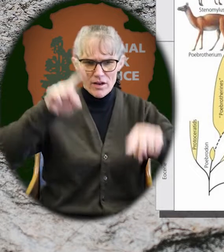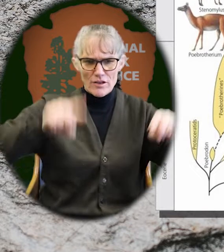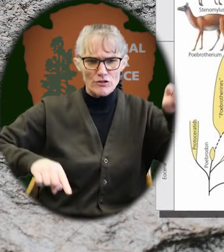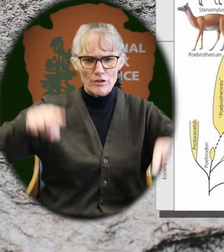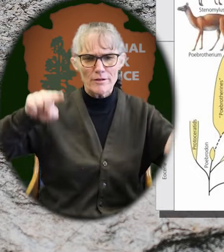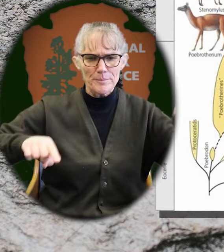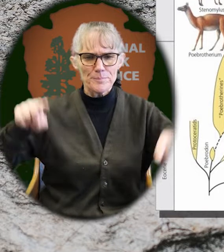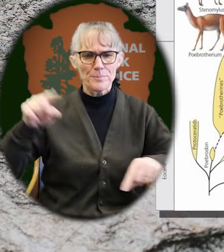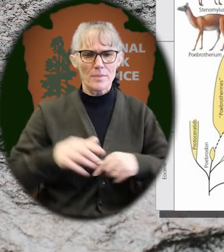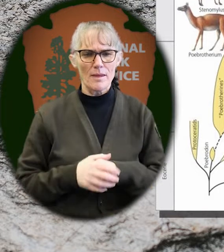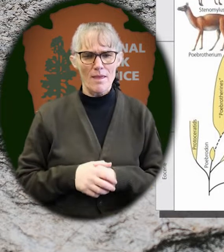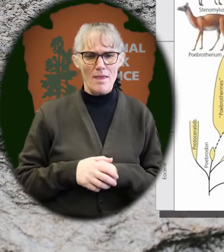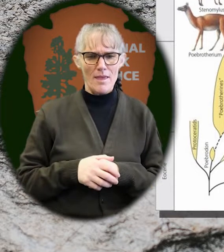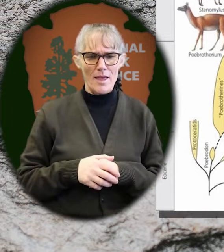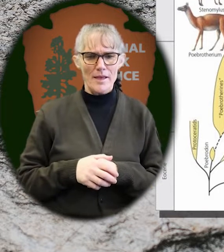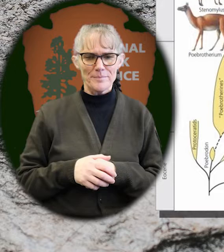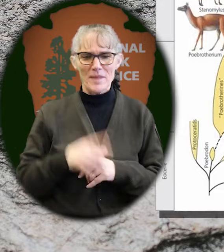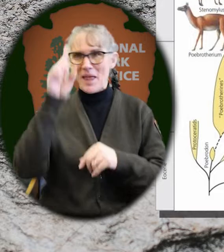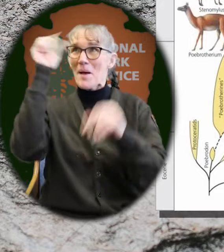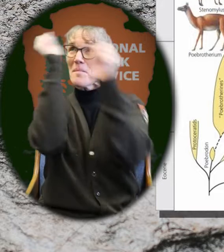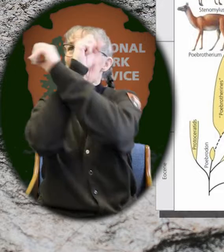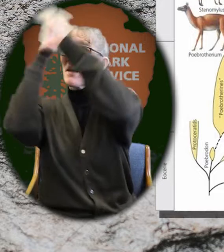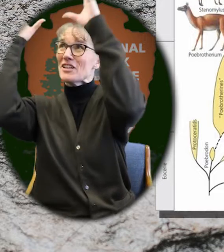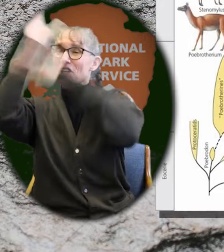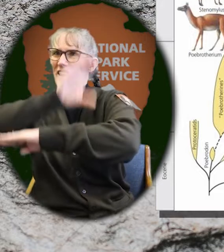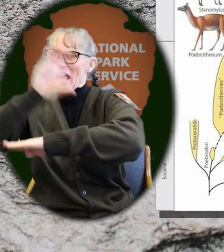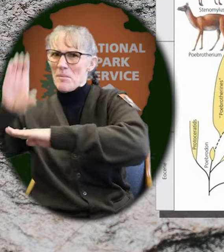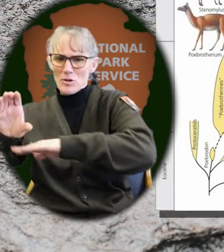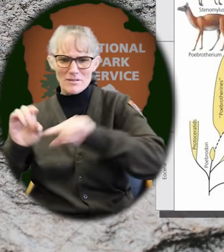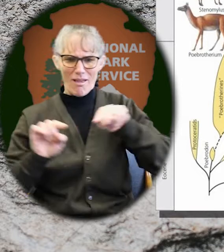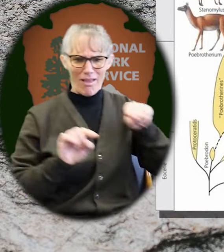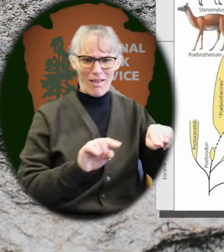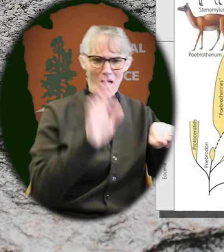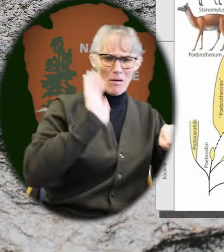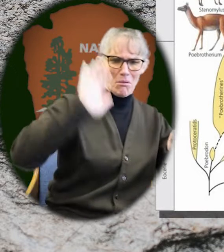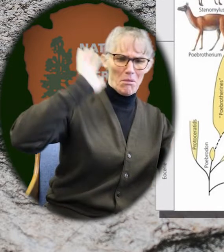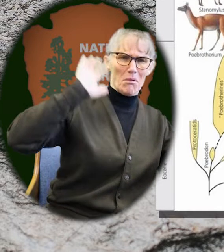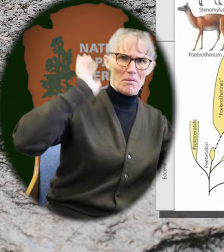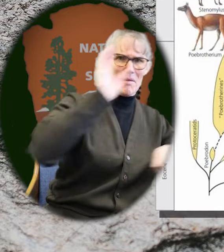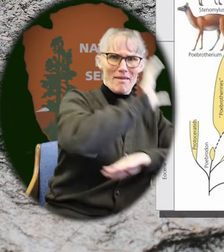seen in uh early camelids that really doesn't look like the camels that we think of today.